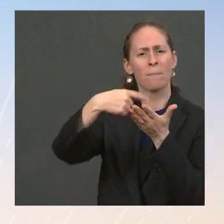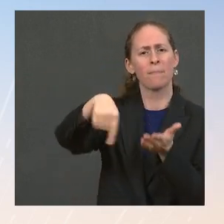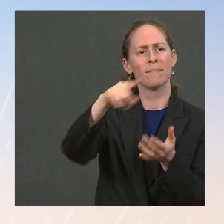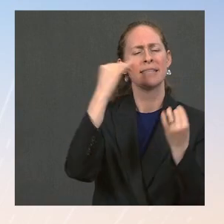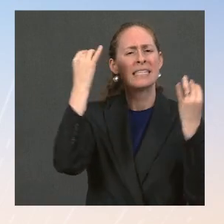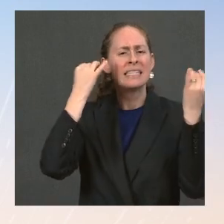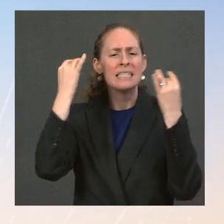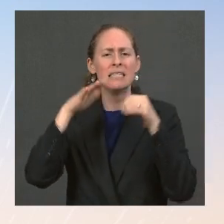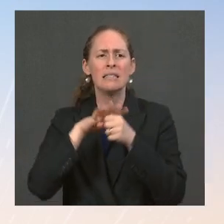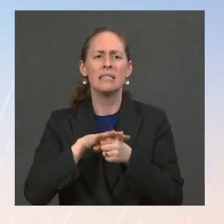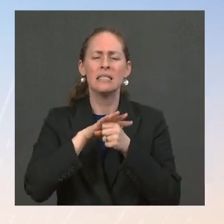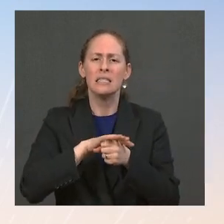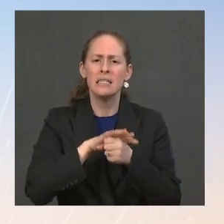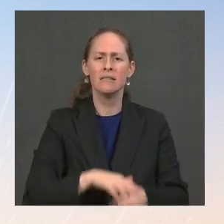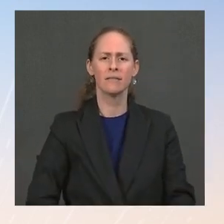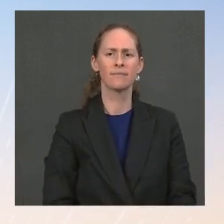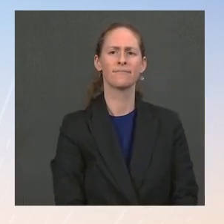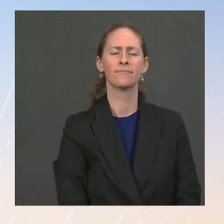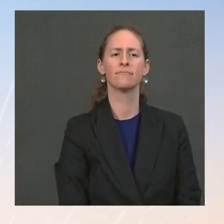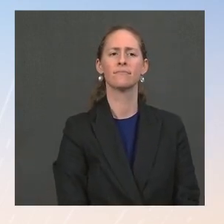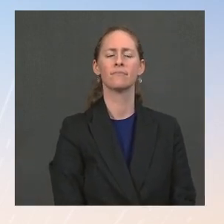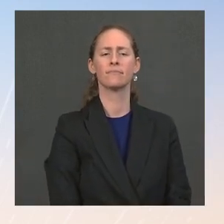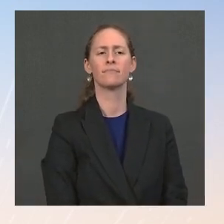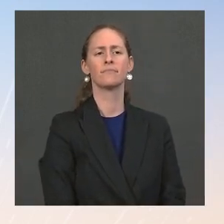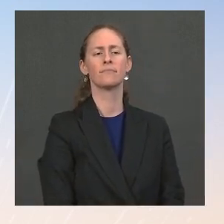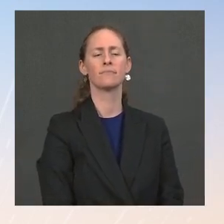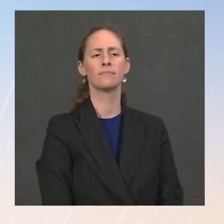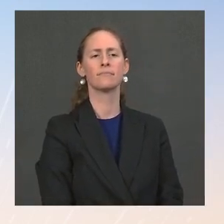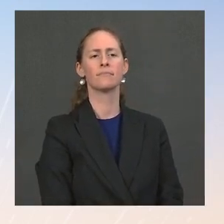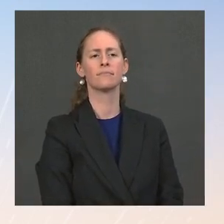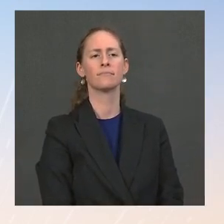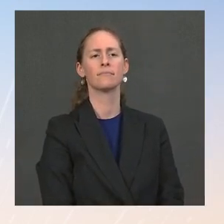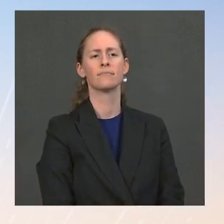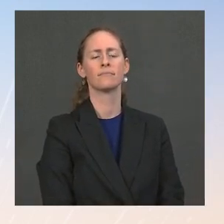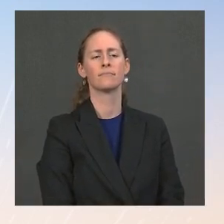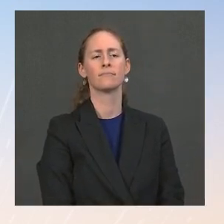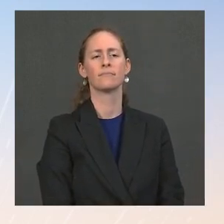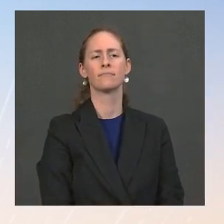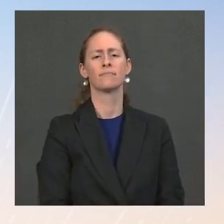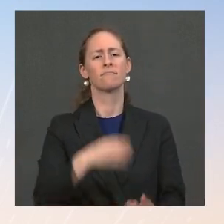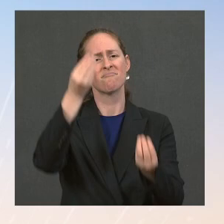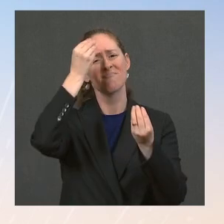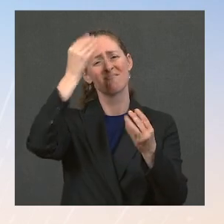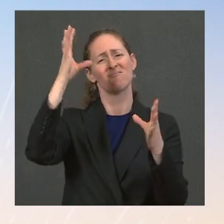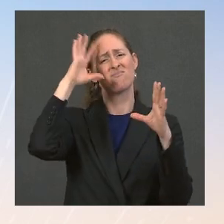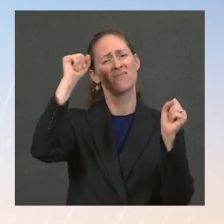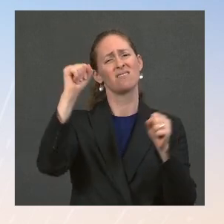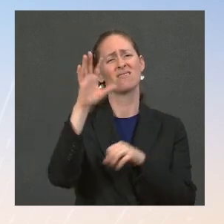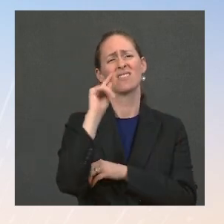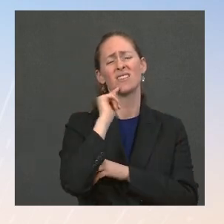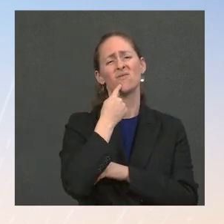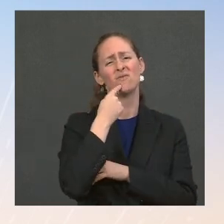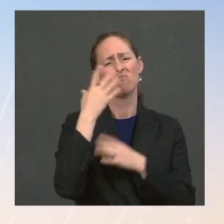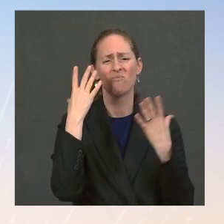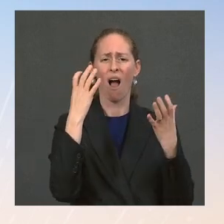he takes the commitment of lowering costs for the American people very seriously. We, of course, have seen -- and from outside experts,